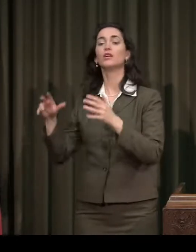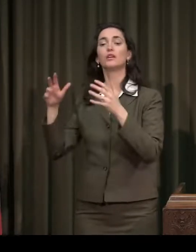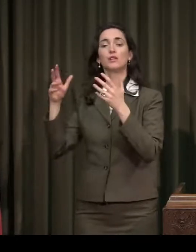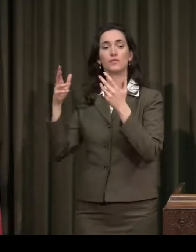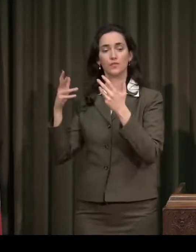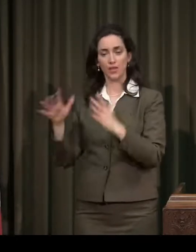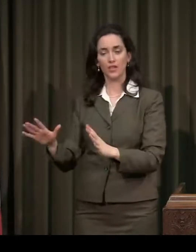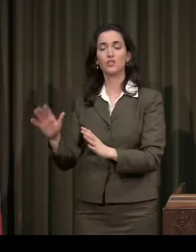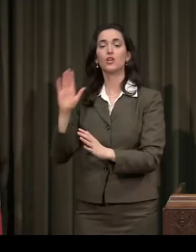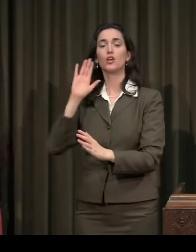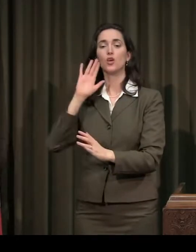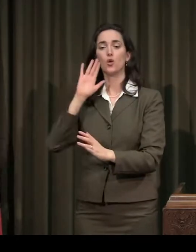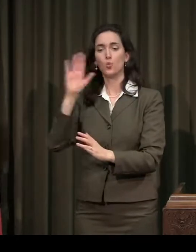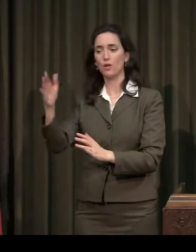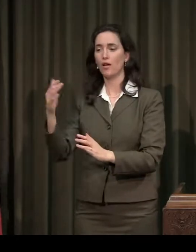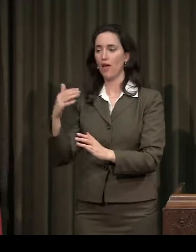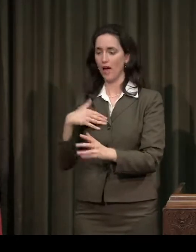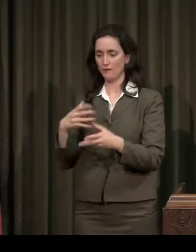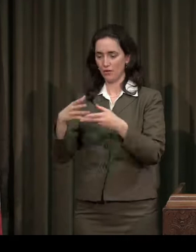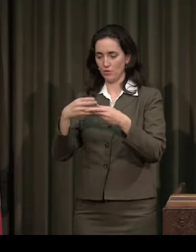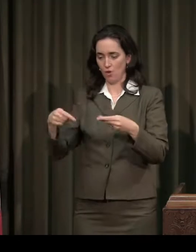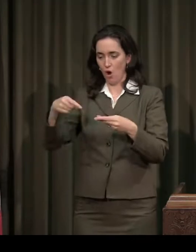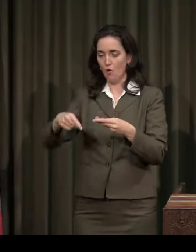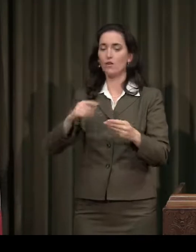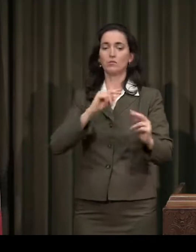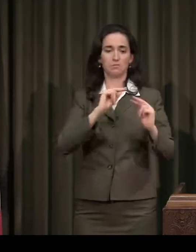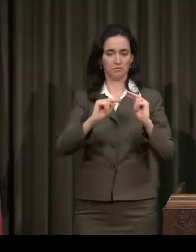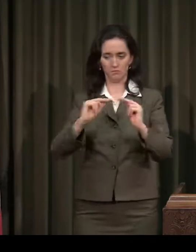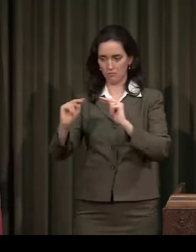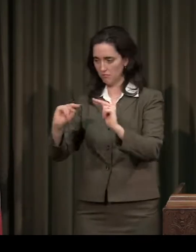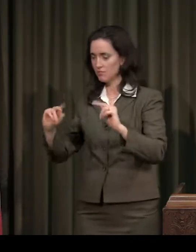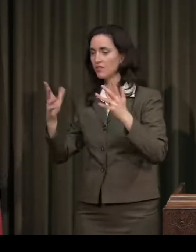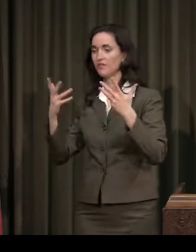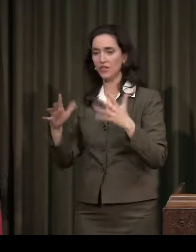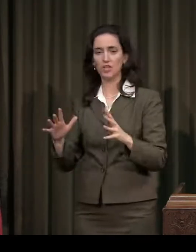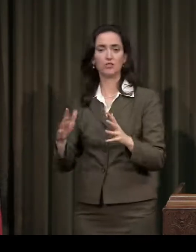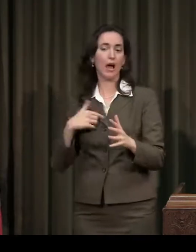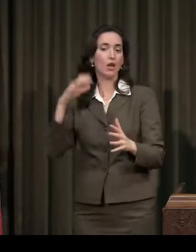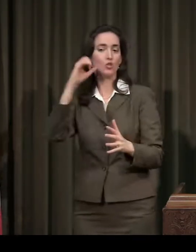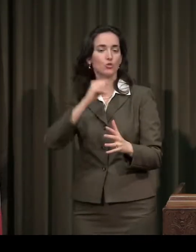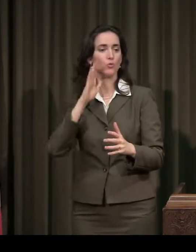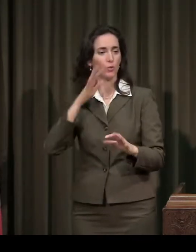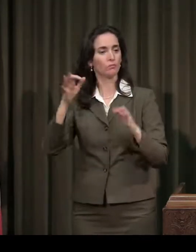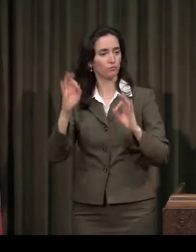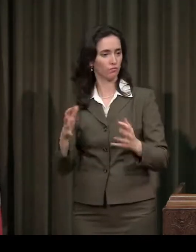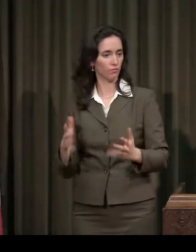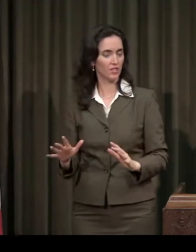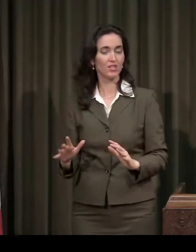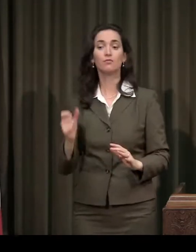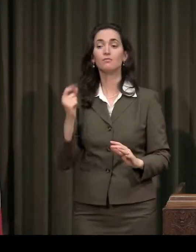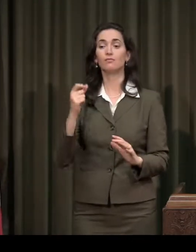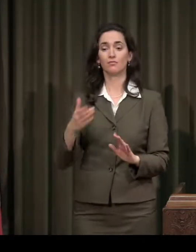negotiated resolution i would assume but it was too early in the process and